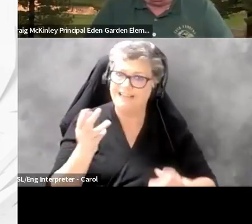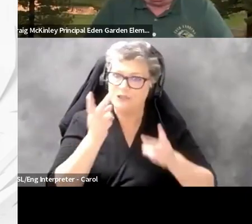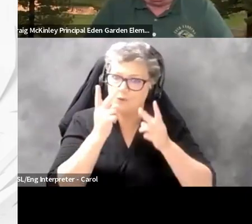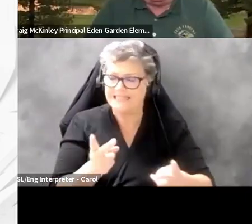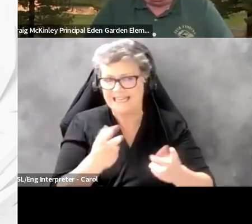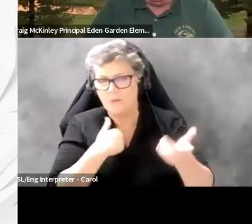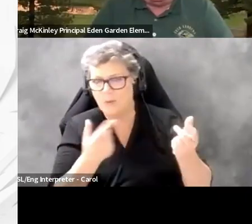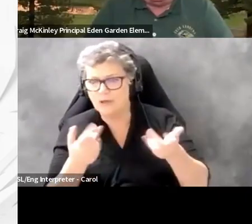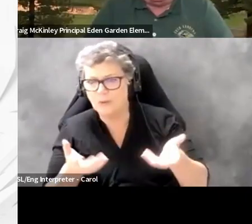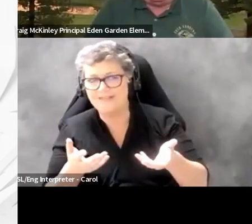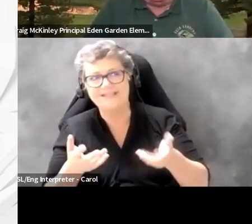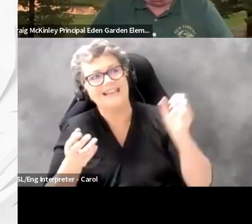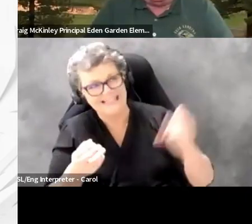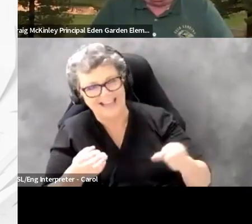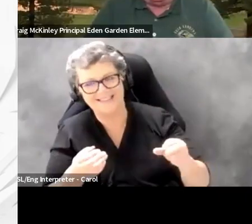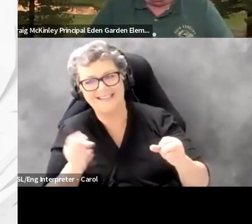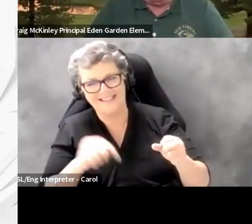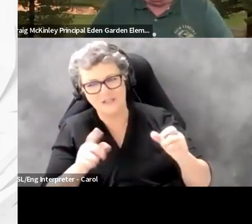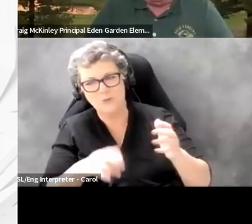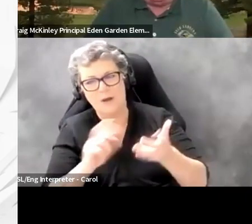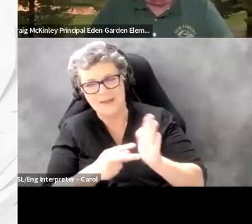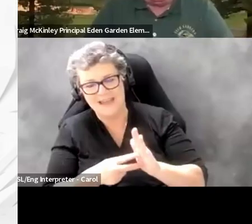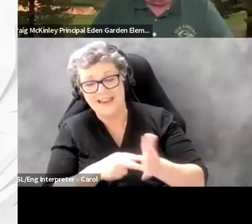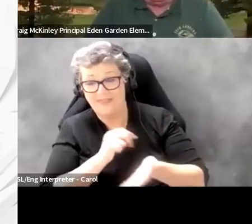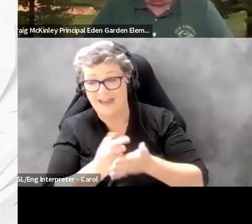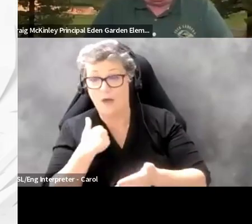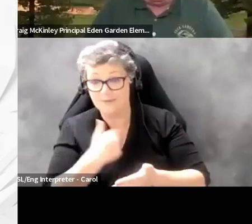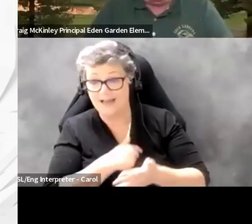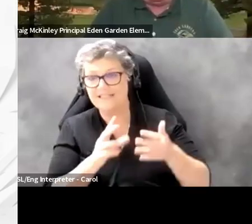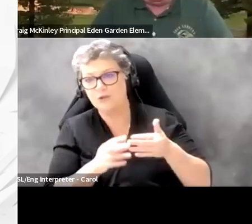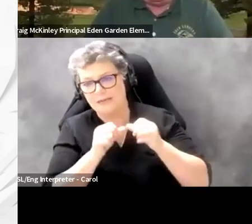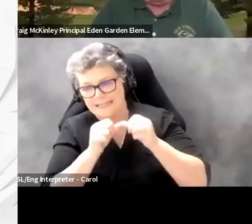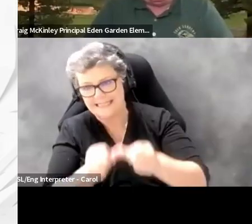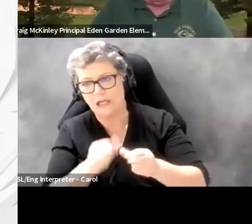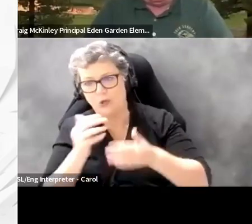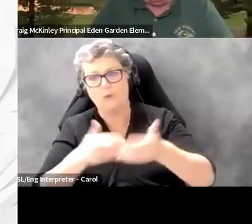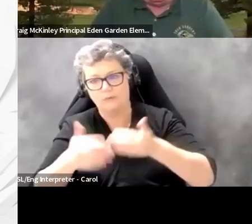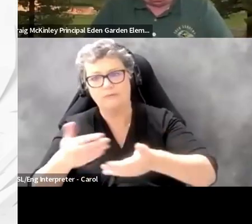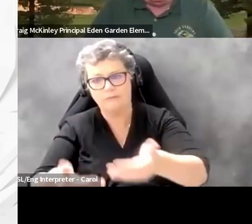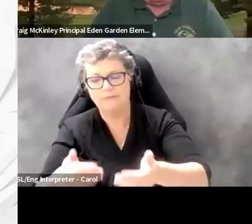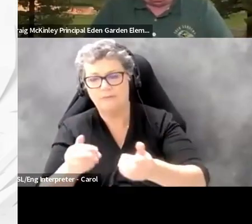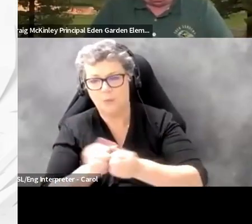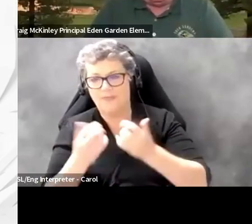doing and say “Yes this is what we we mean.” That that helps us to continue going with the play and